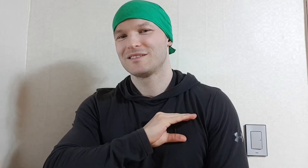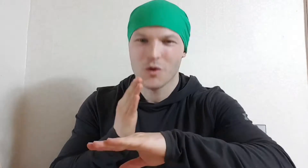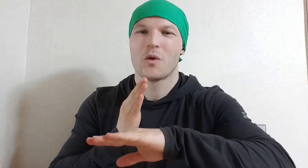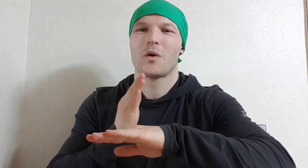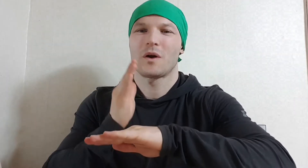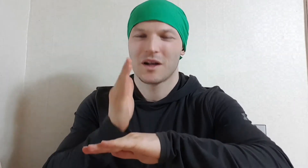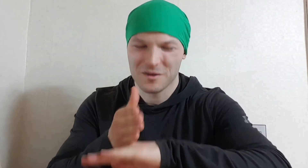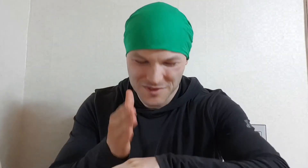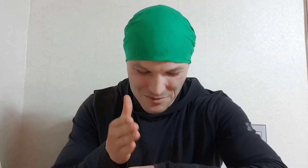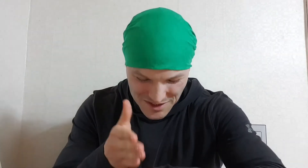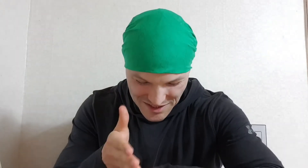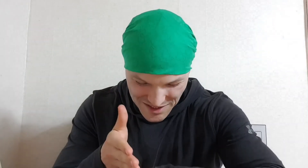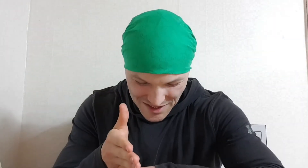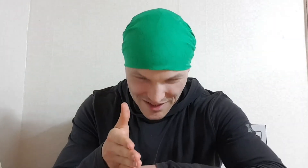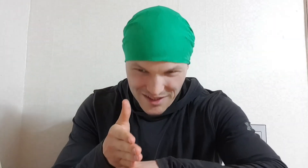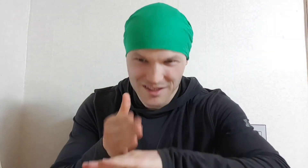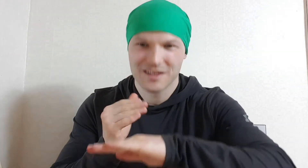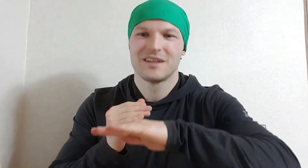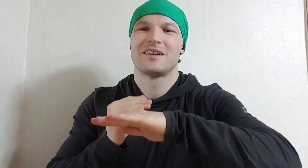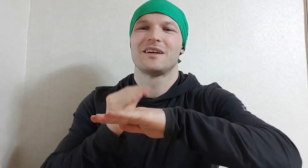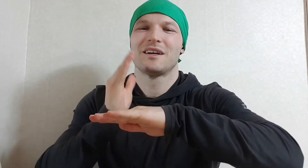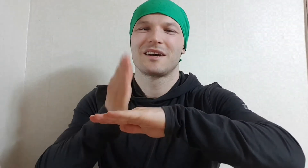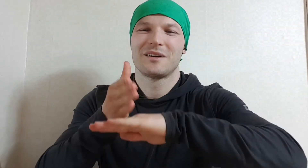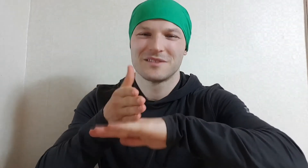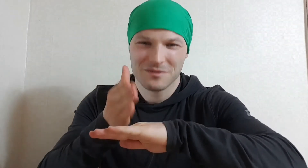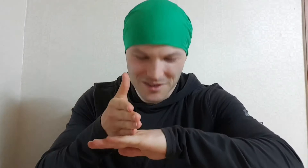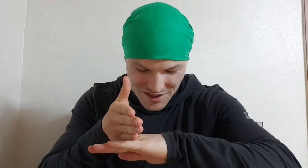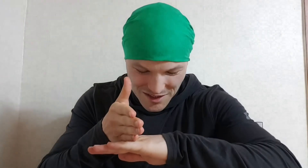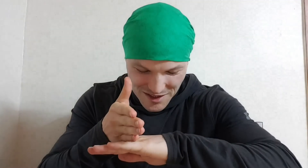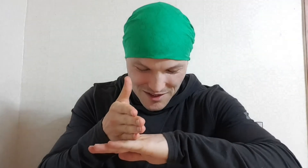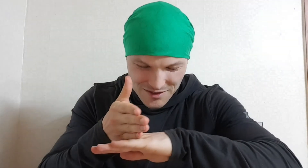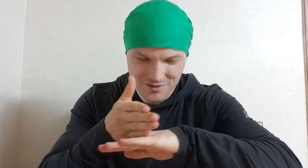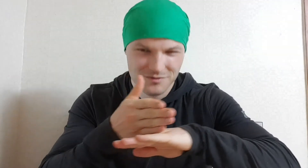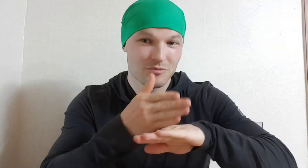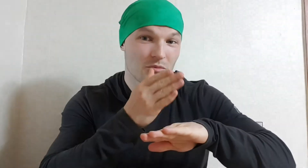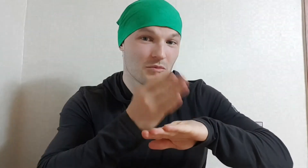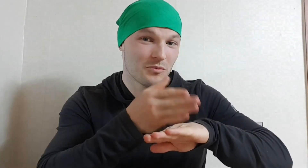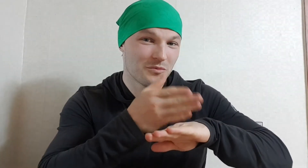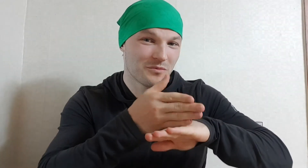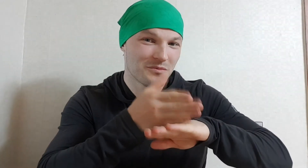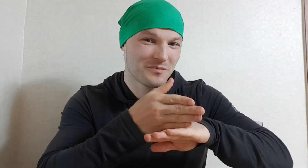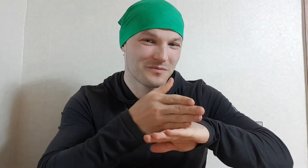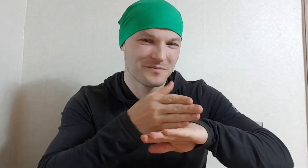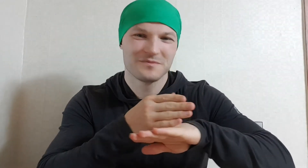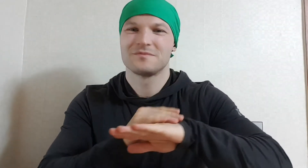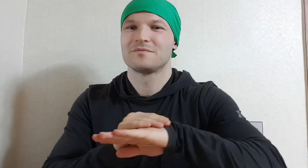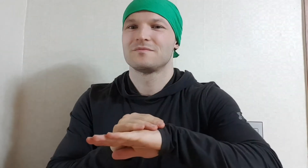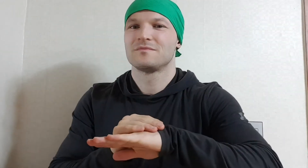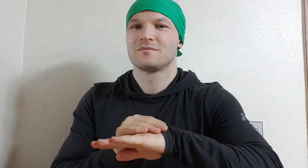Thank you